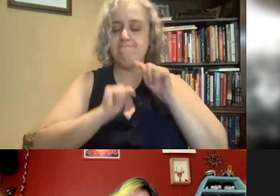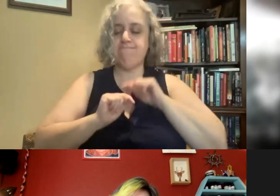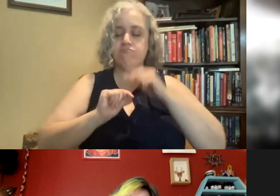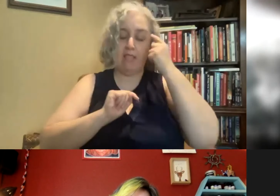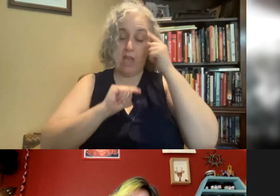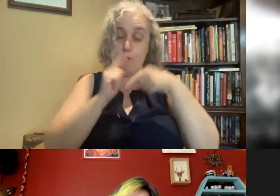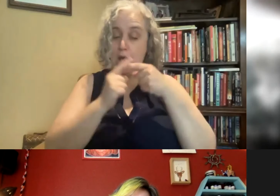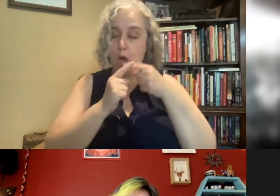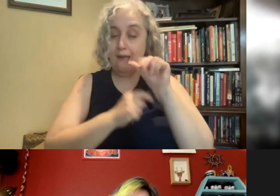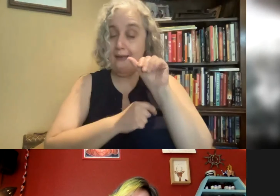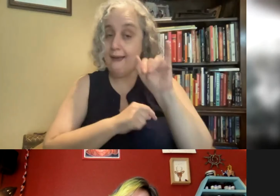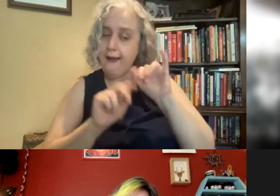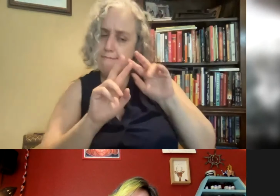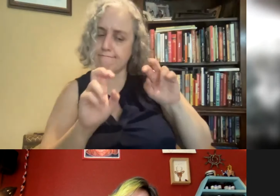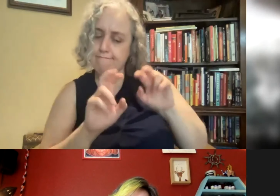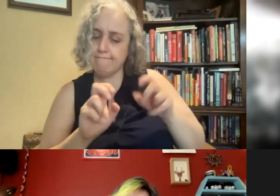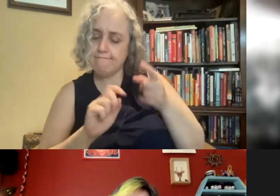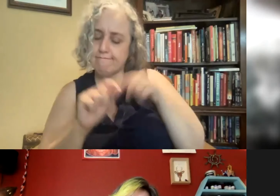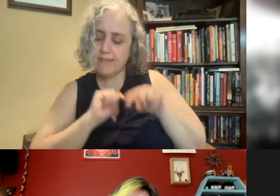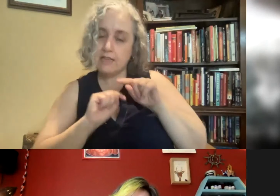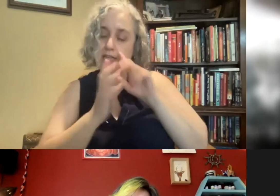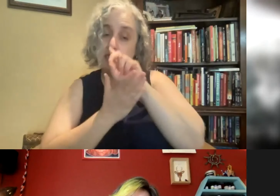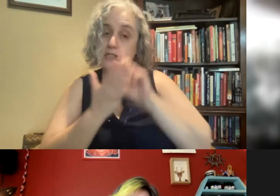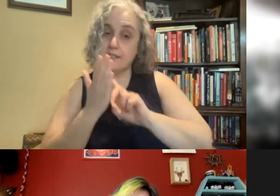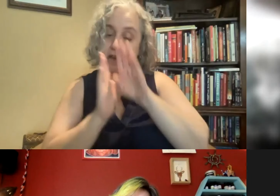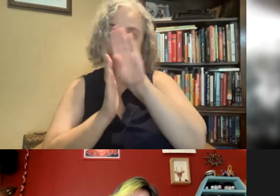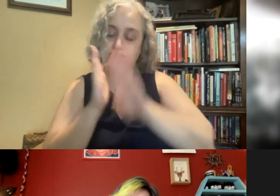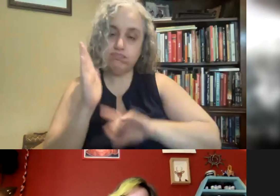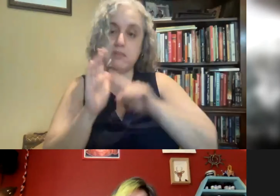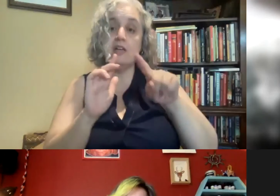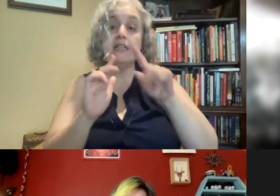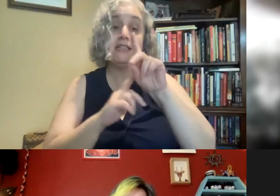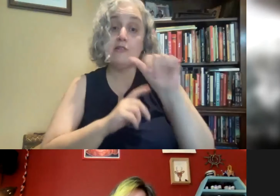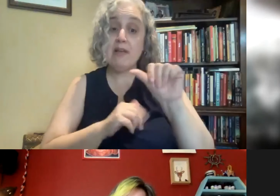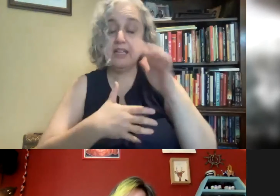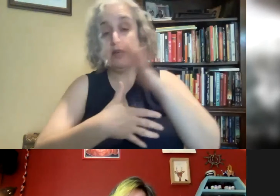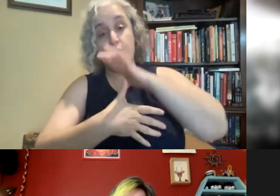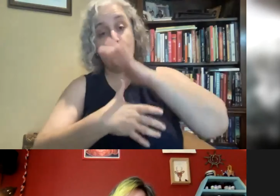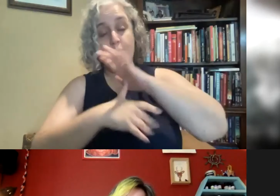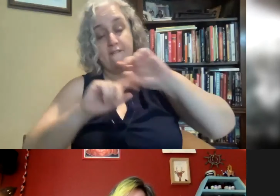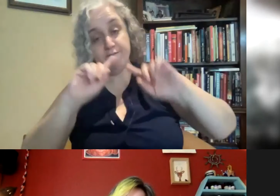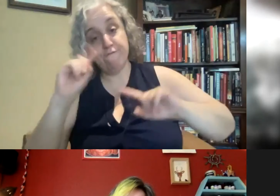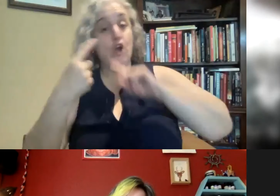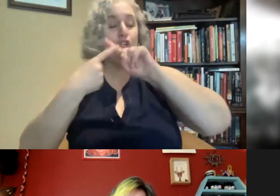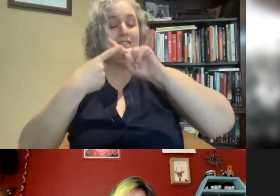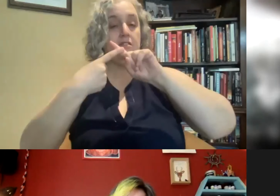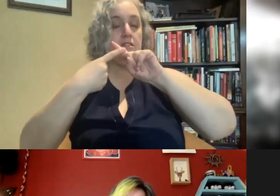and it was designed disability first. So starting at those individuals